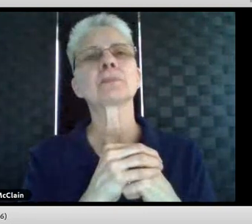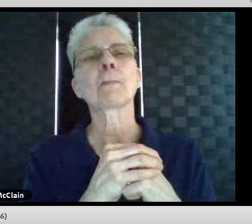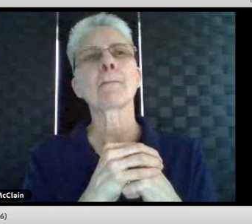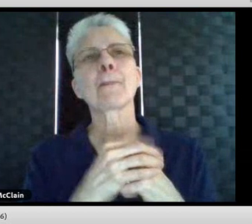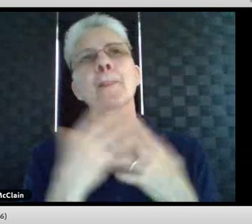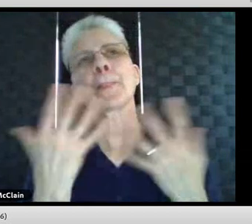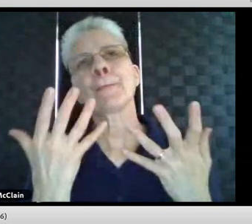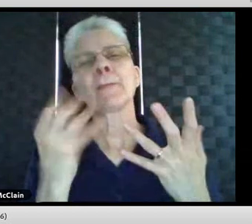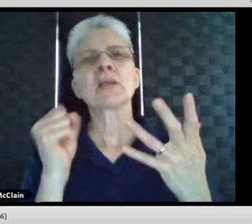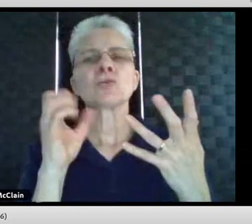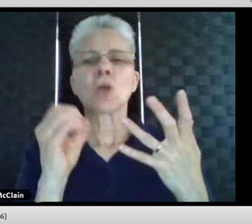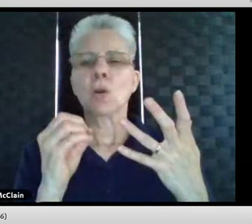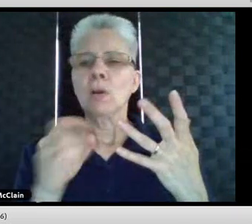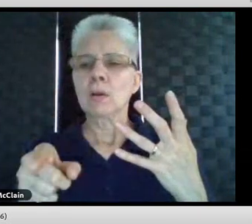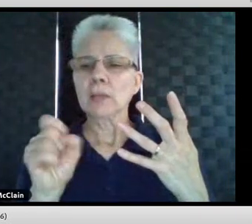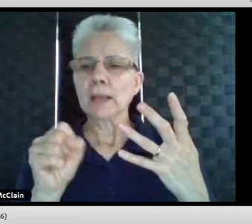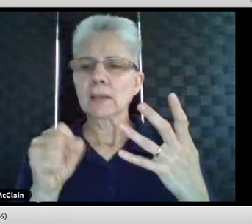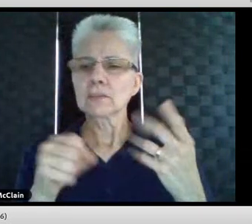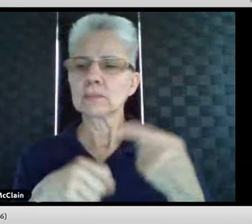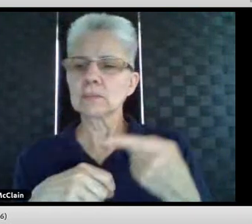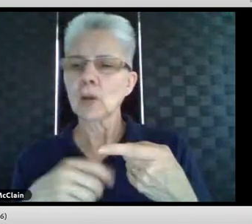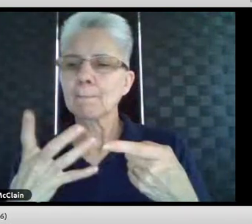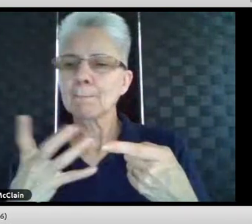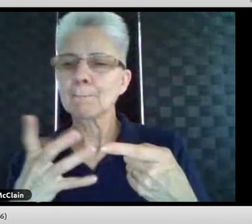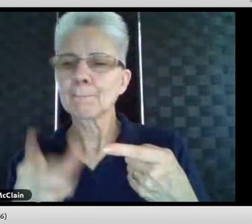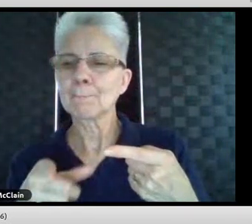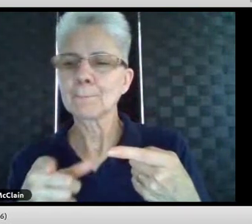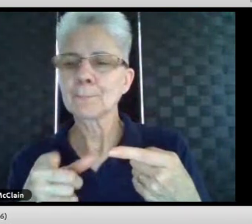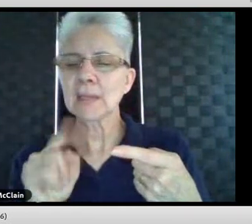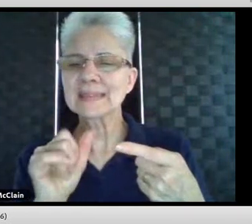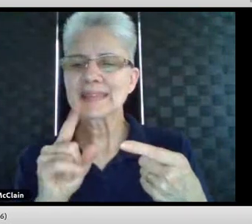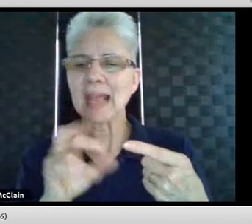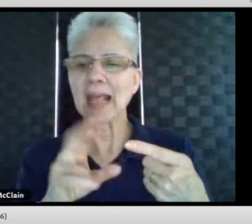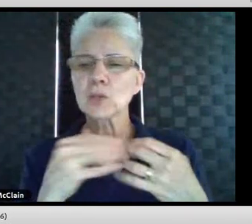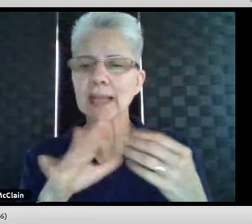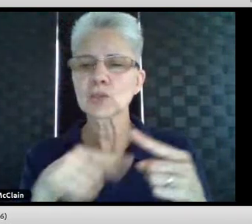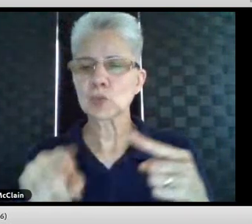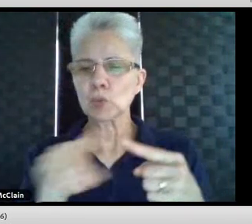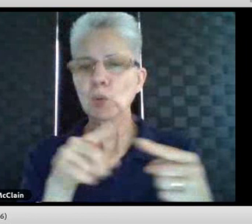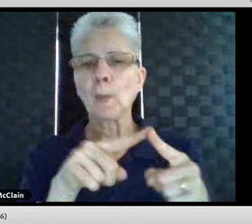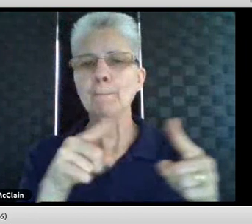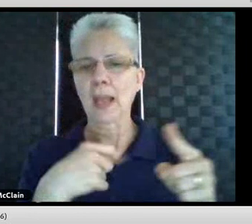So yeah. Yeah, Taylor sent it to you, but I'll have her attach this